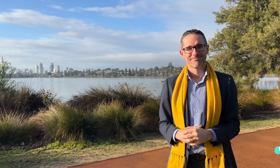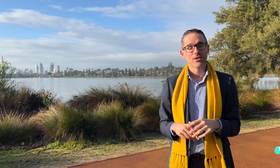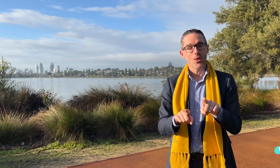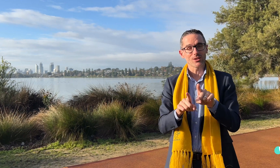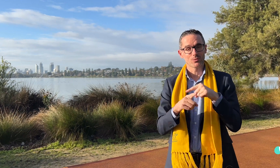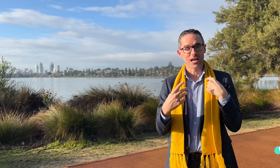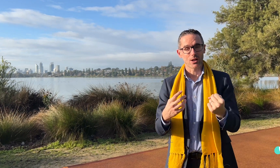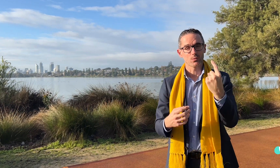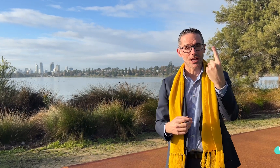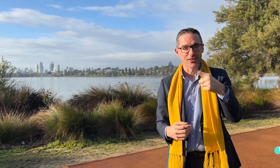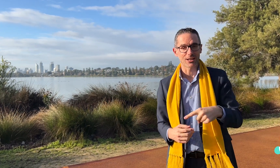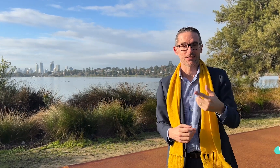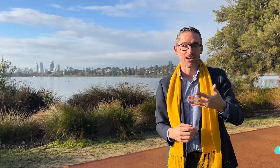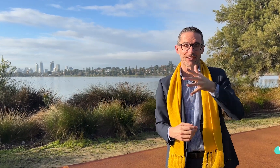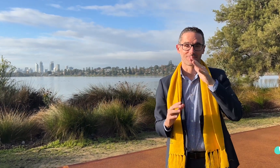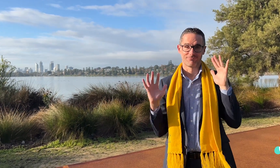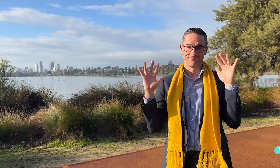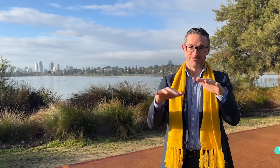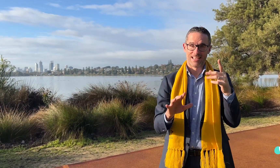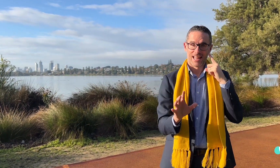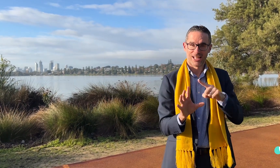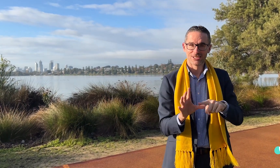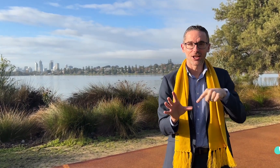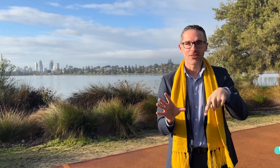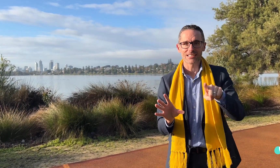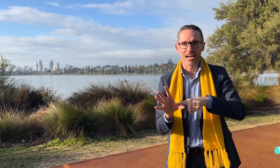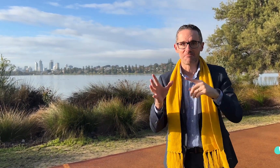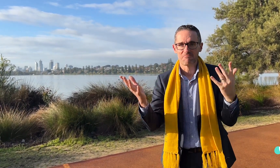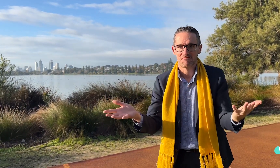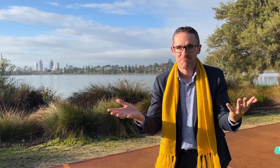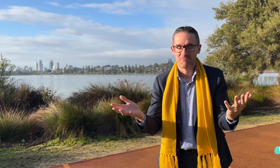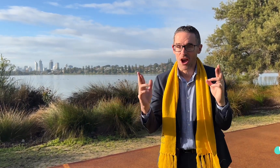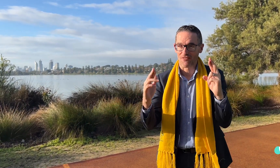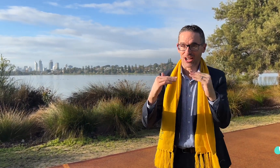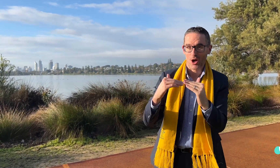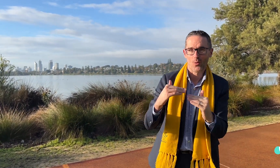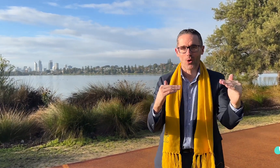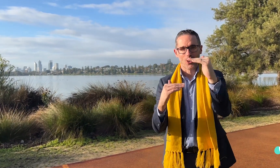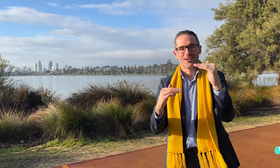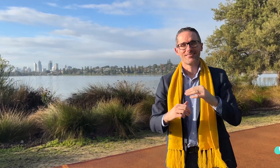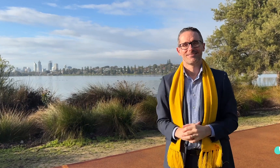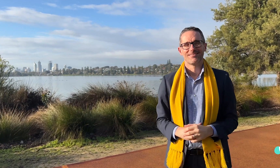We've also had 1500 in attendance last year. Hopefully we can beat that this year.